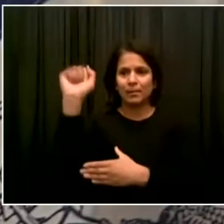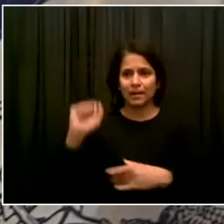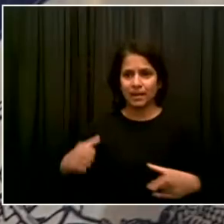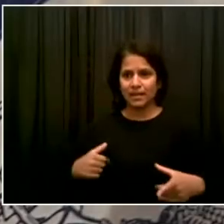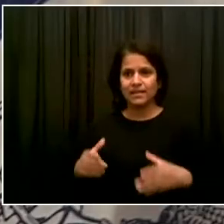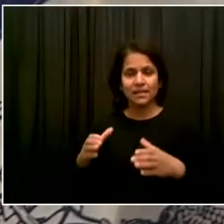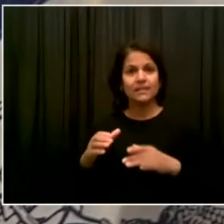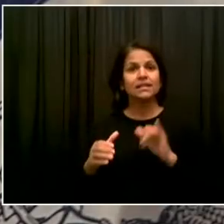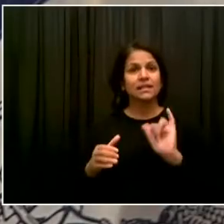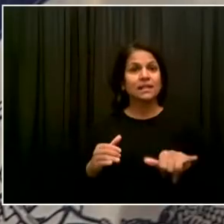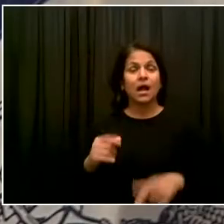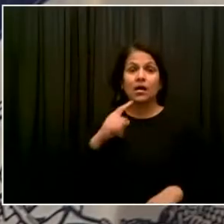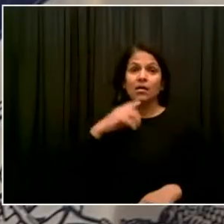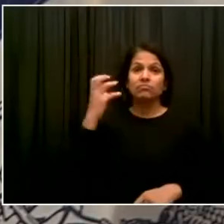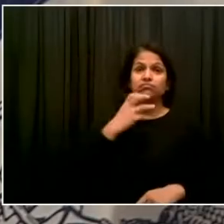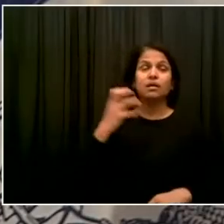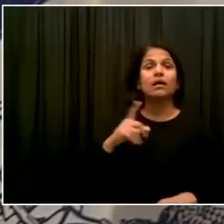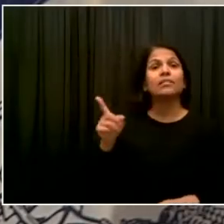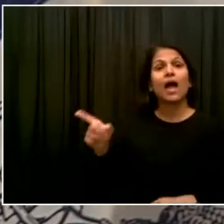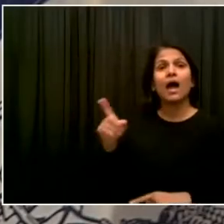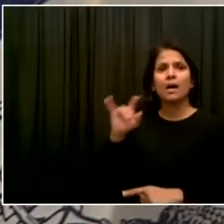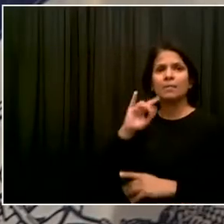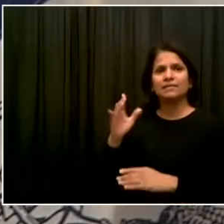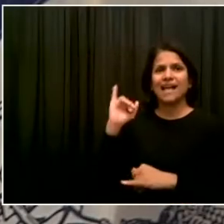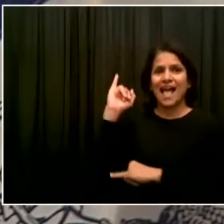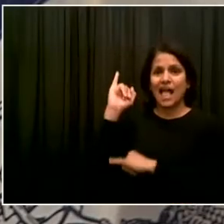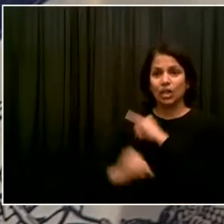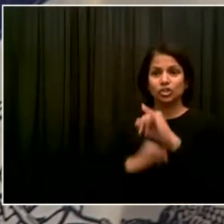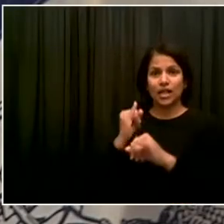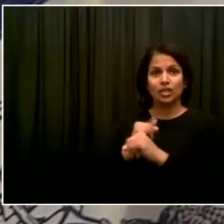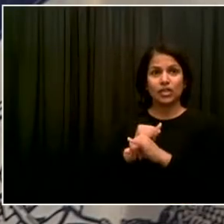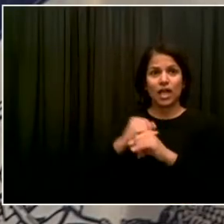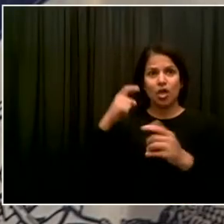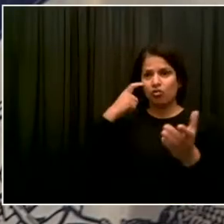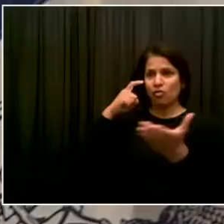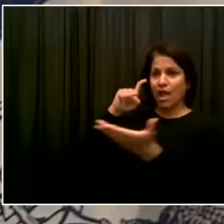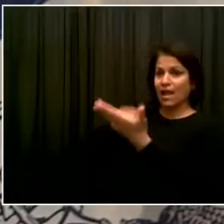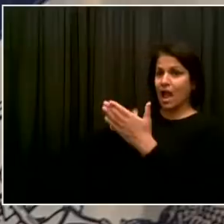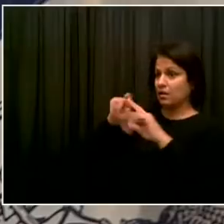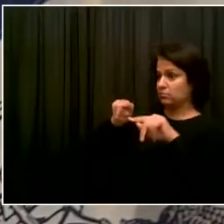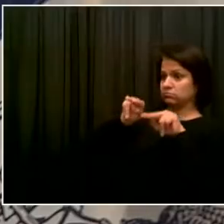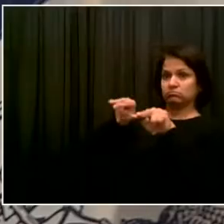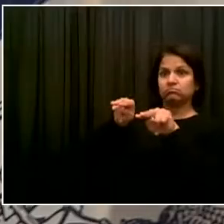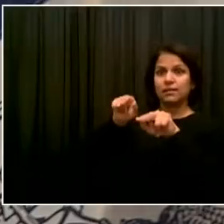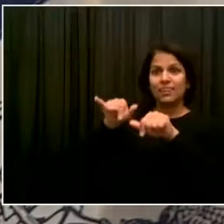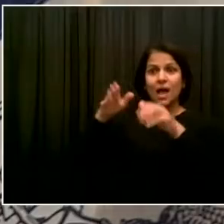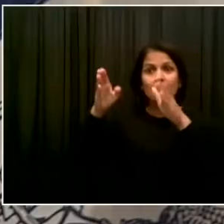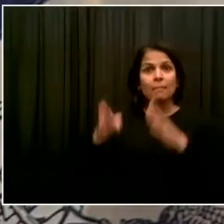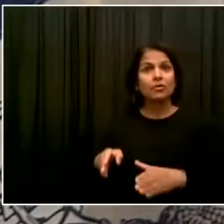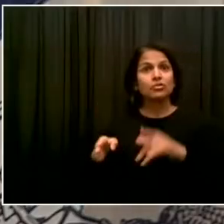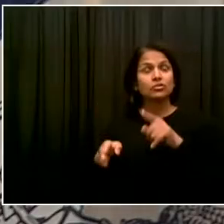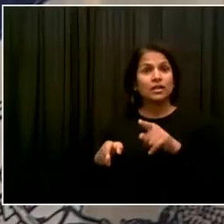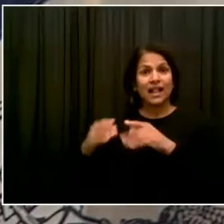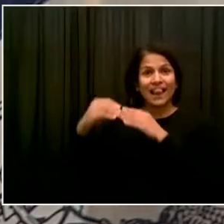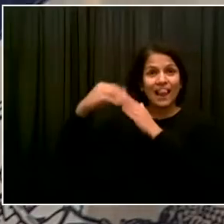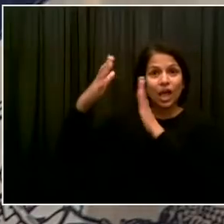SHE CERTAINLY DI TDHAT. INTERNATIONALLY RENOWNED AS A